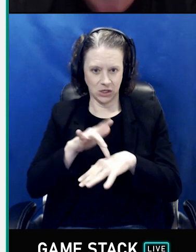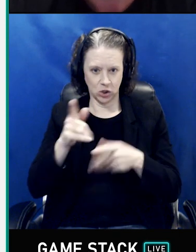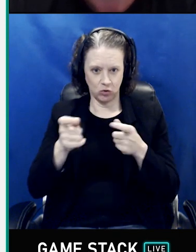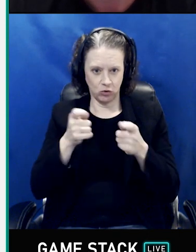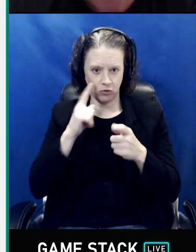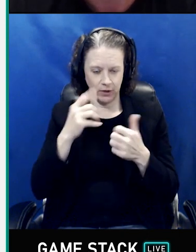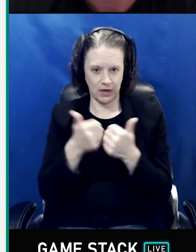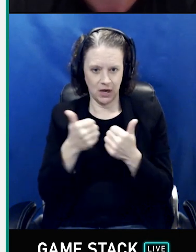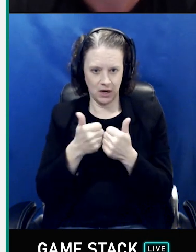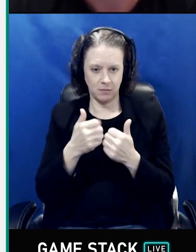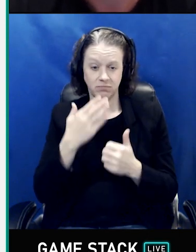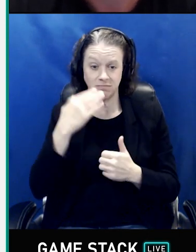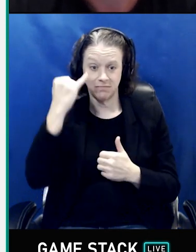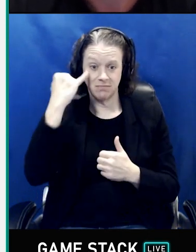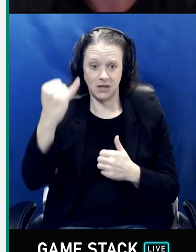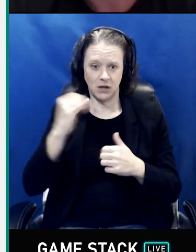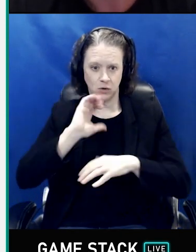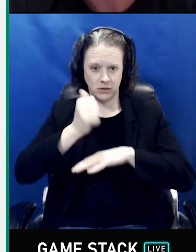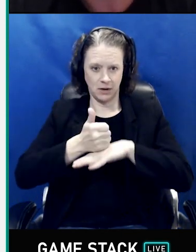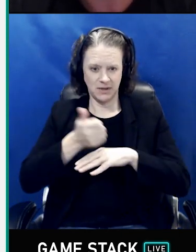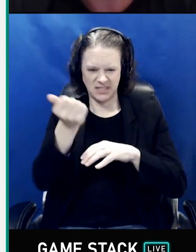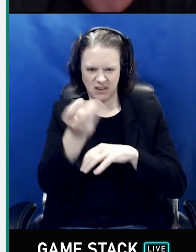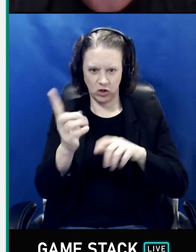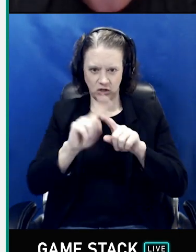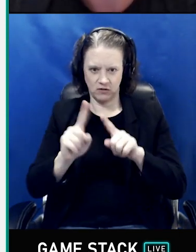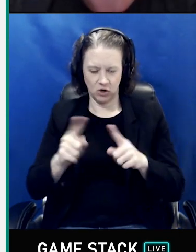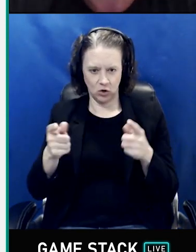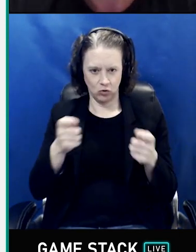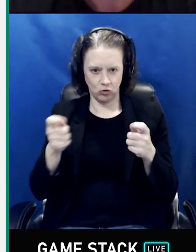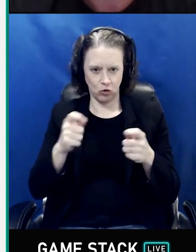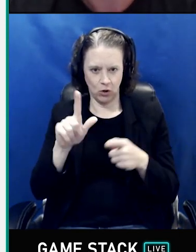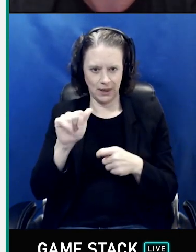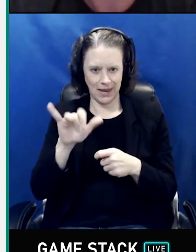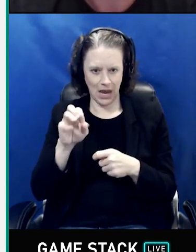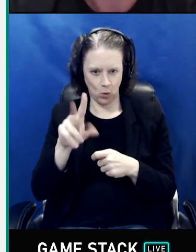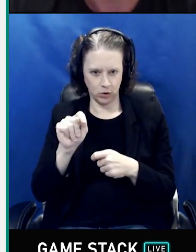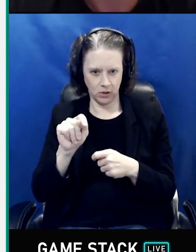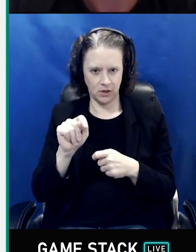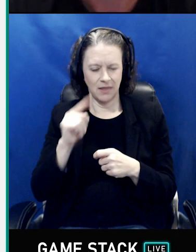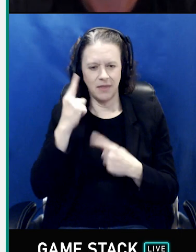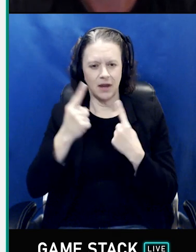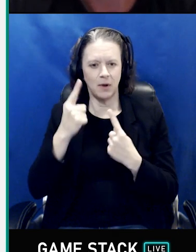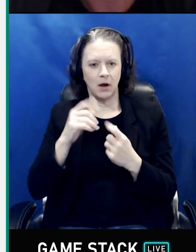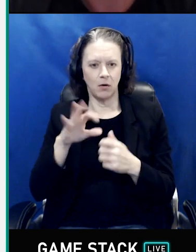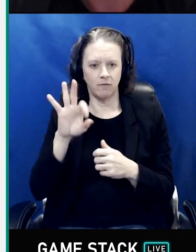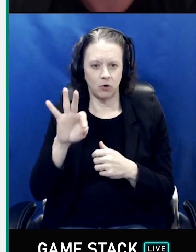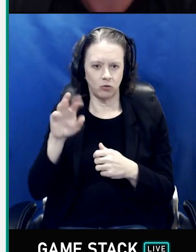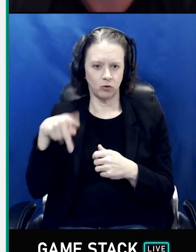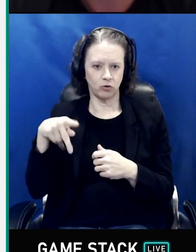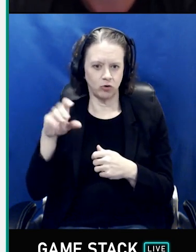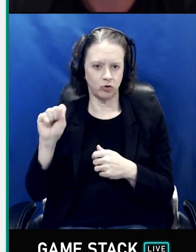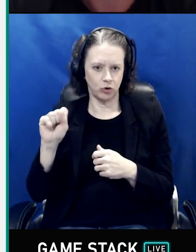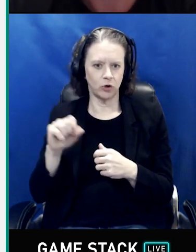multiple different control layouts. Let's think about a first person shooter as an example. For most of the game,